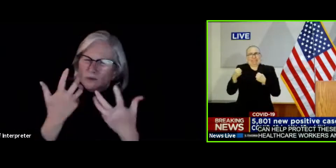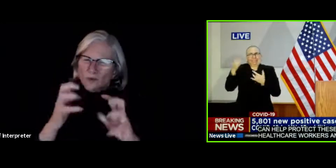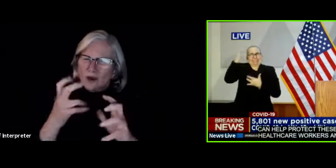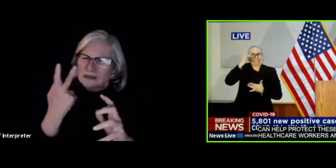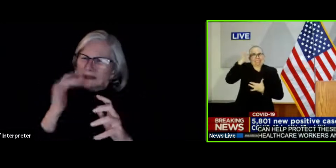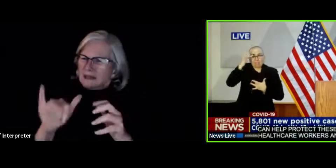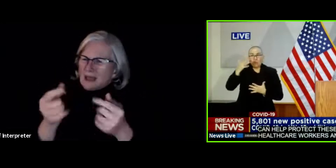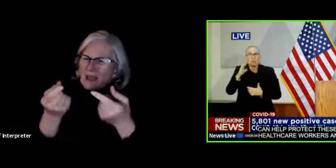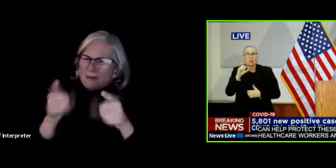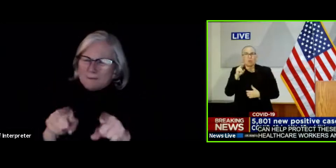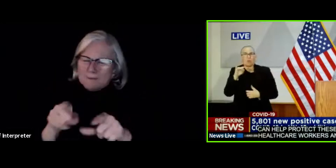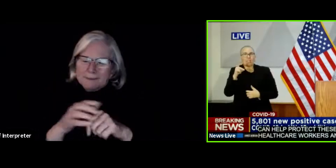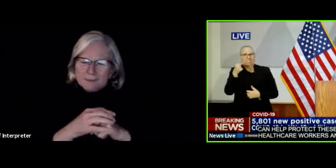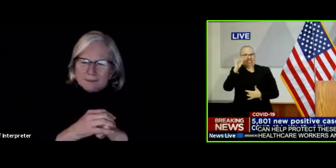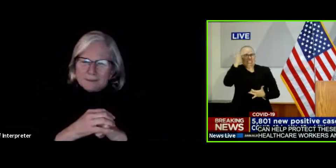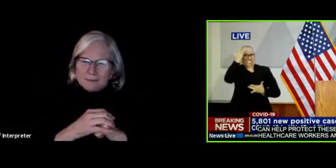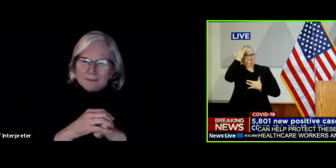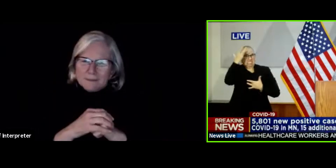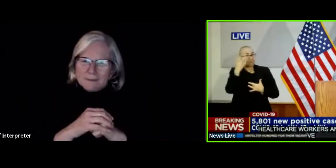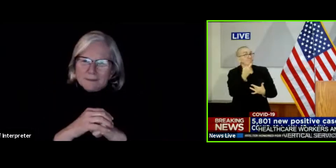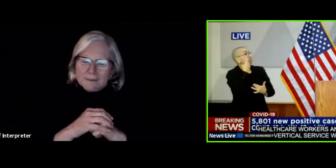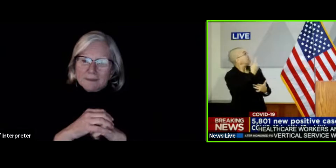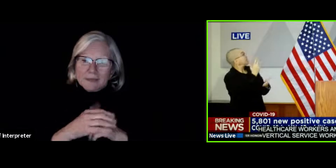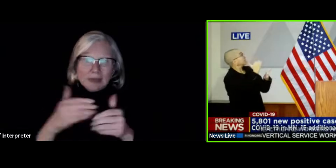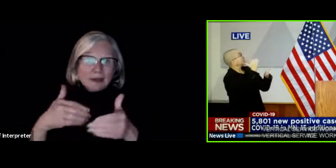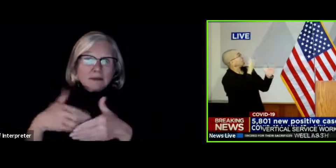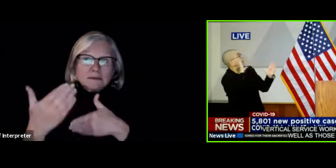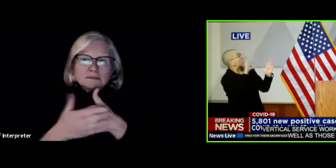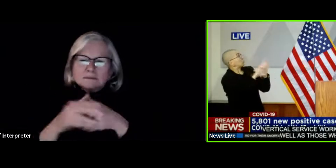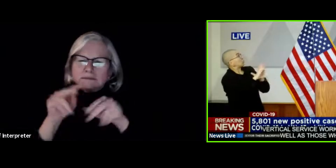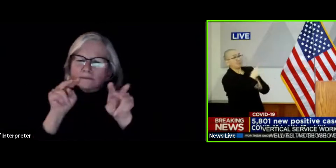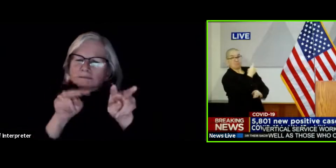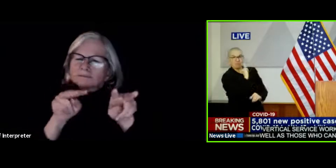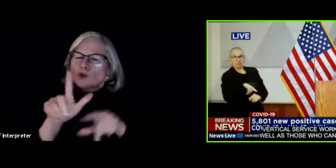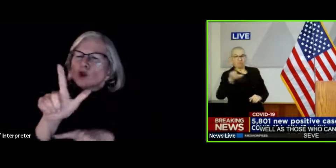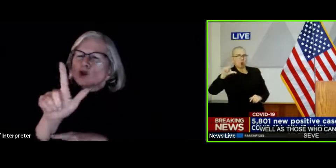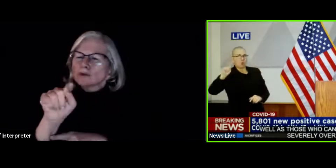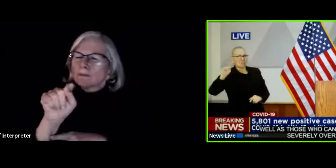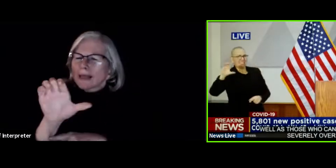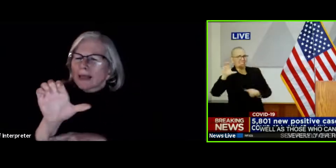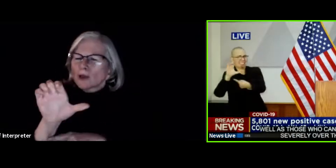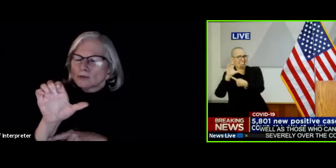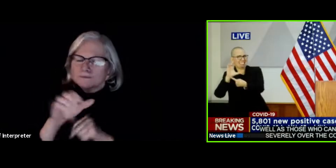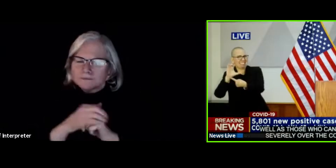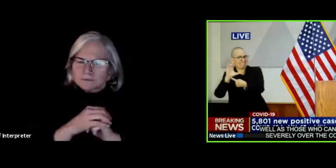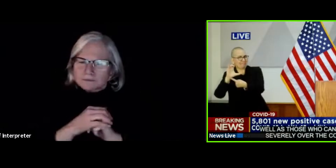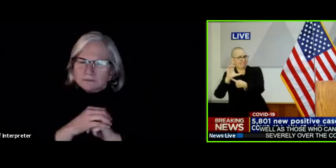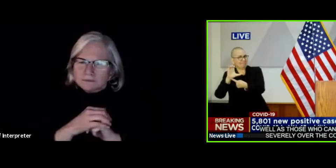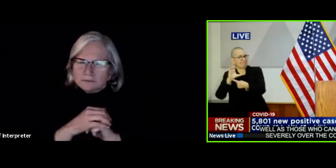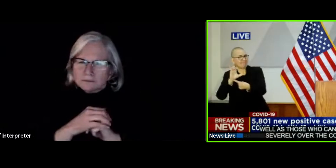THE NEXT PICTURE LOOKS AT LONG-TERM CARE CASES. AND THAT HAS BEEN AN IMPORTANT --